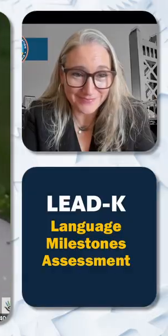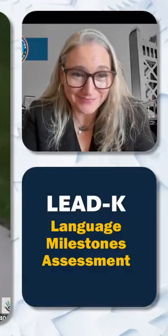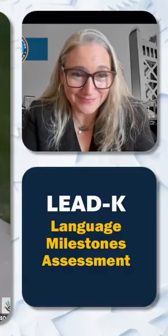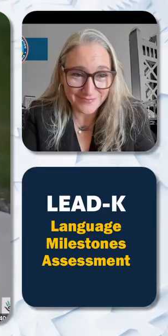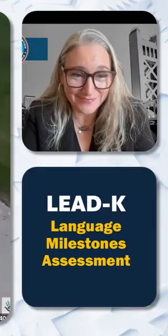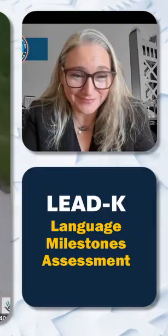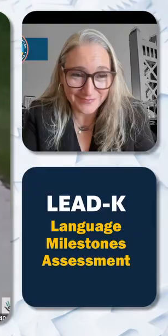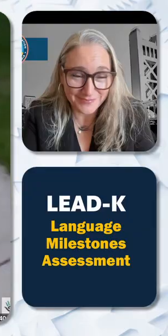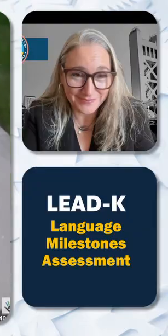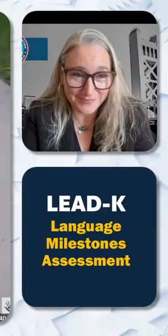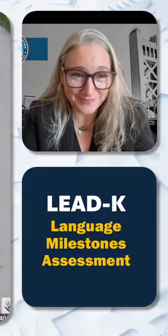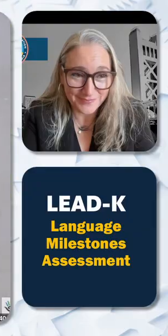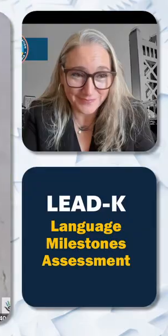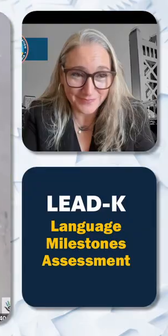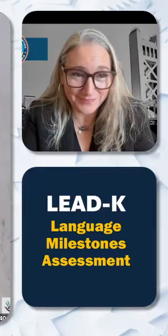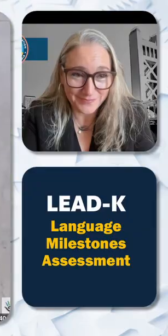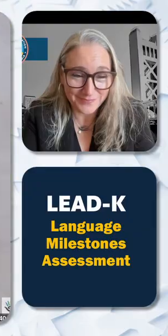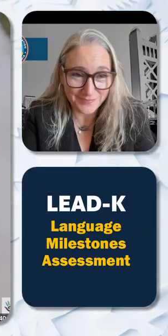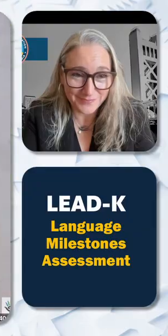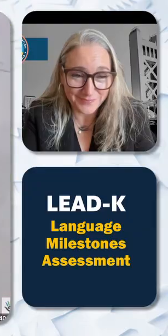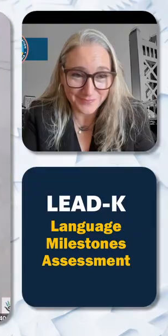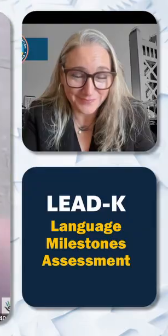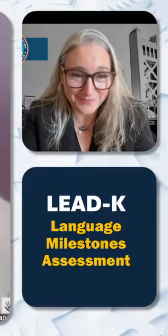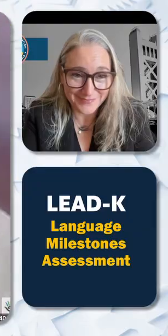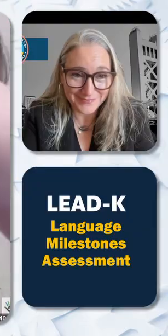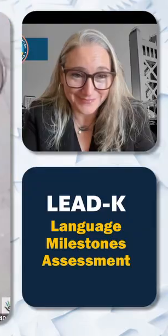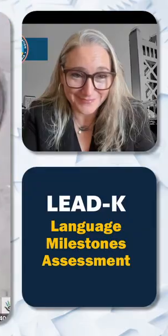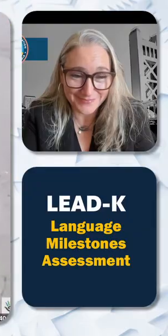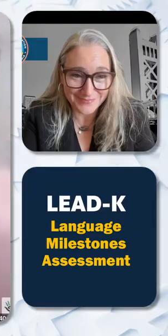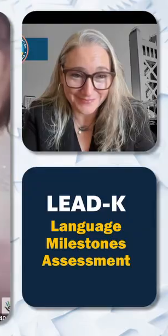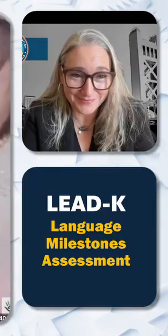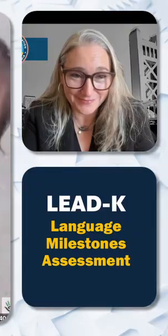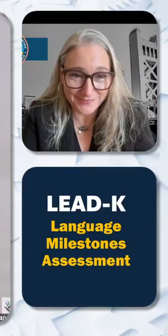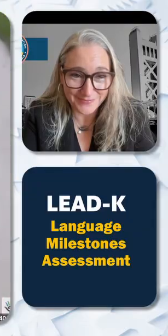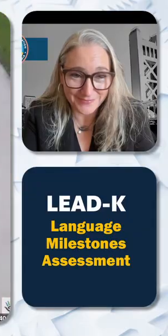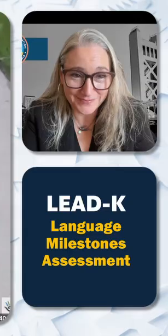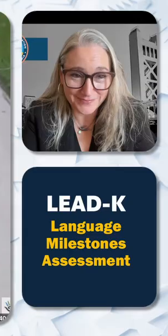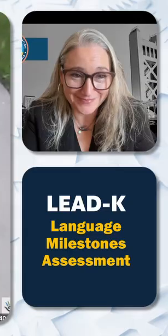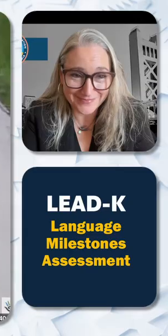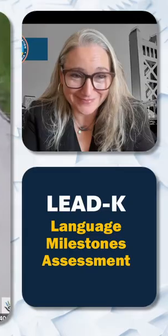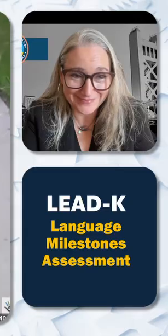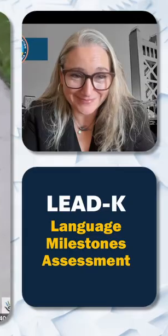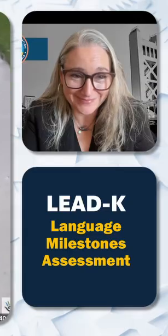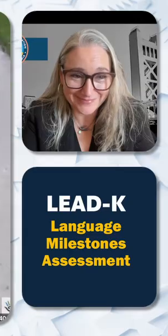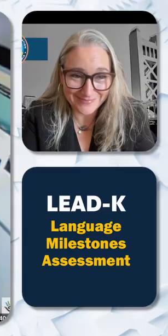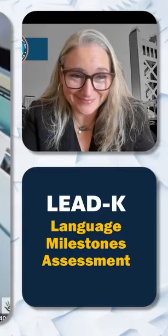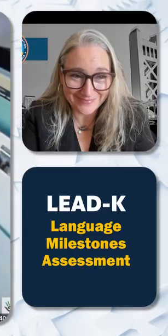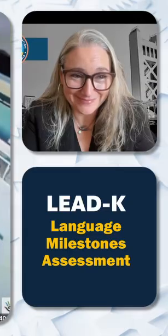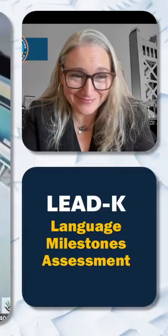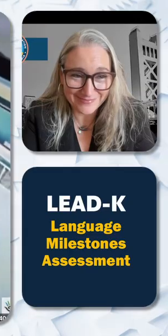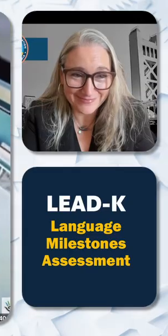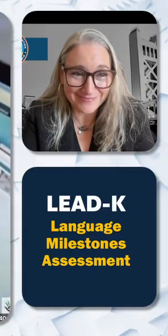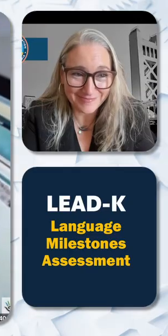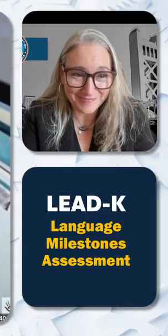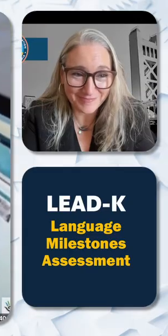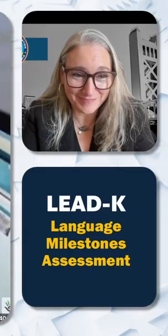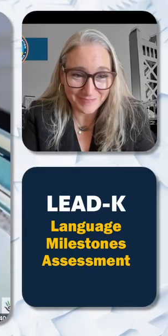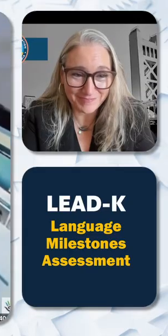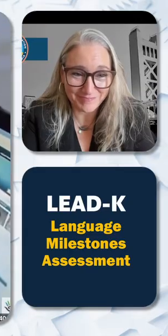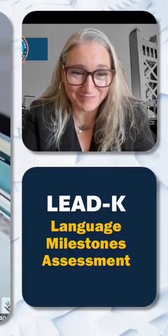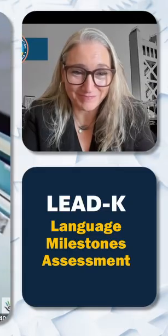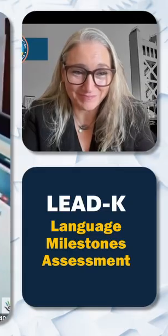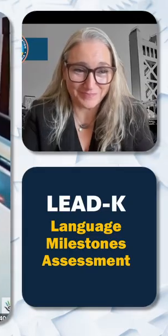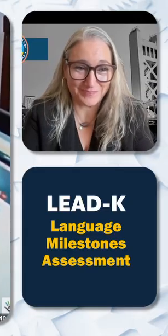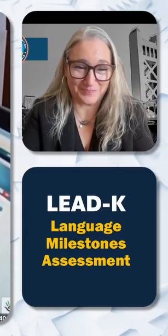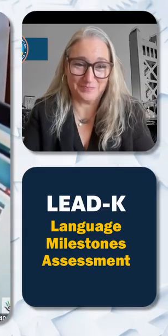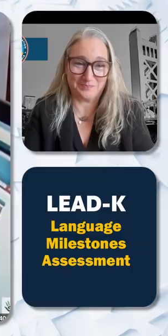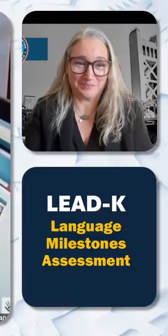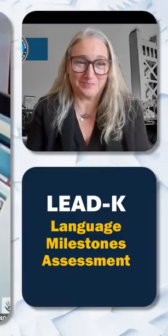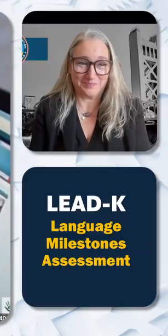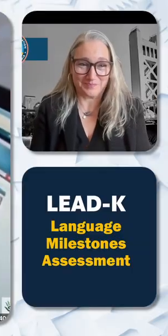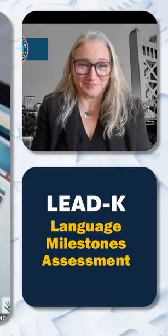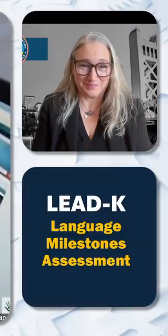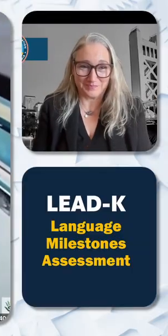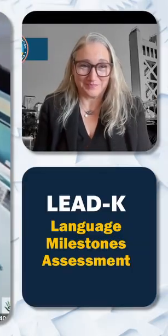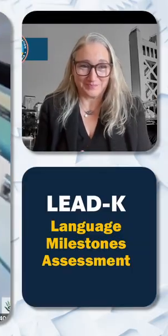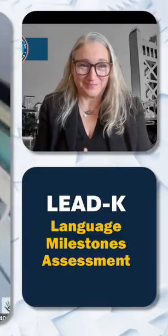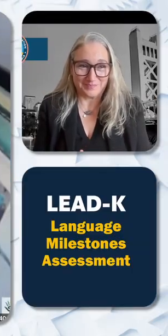and signing “car red," pointing to an image of water, then to a firefighter